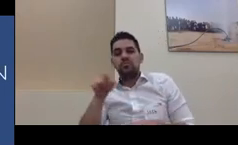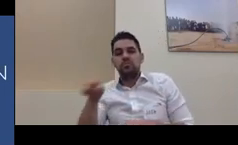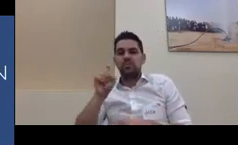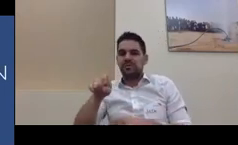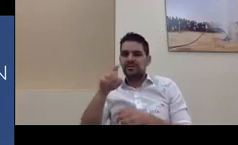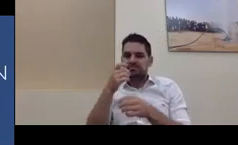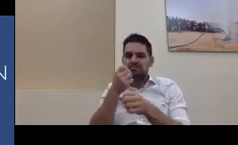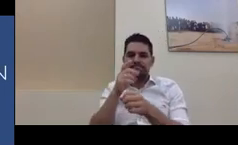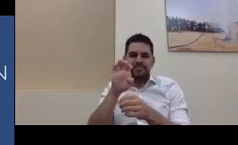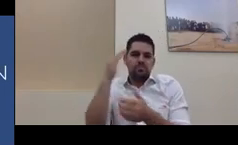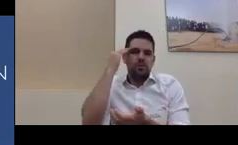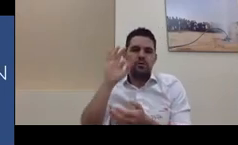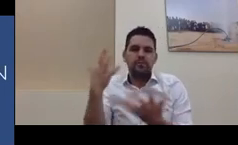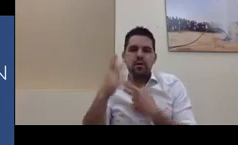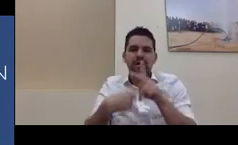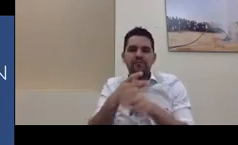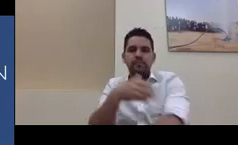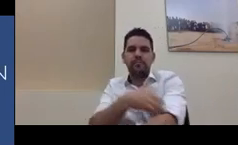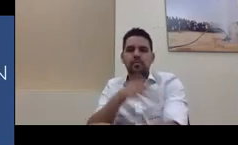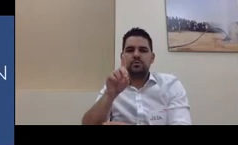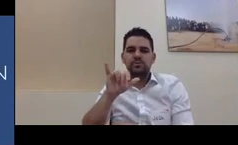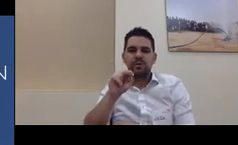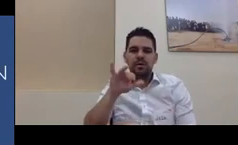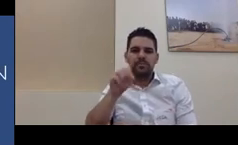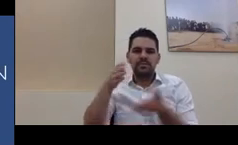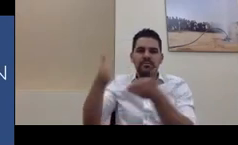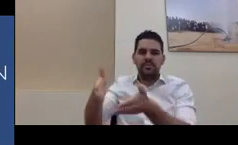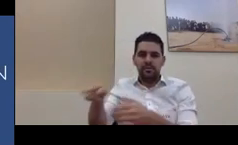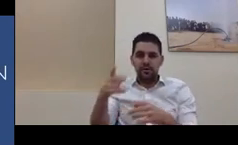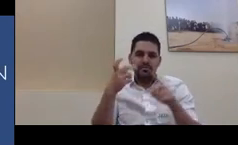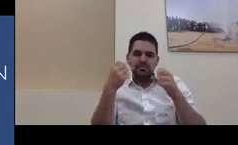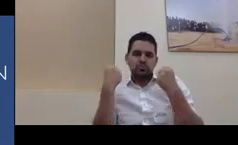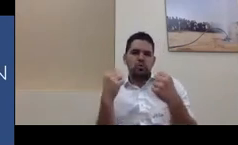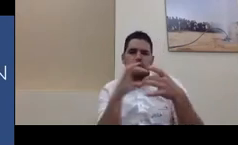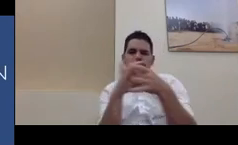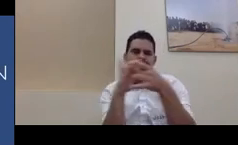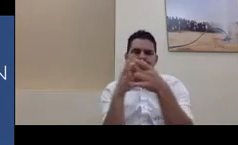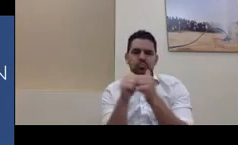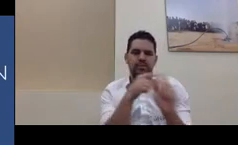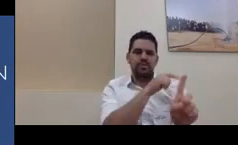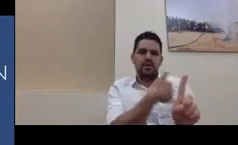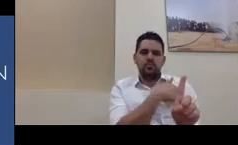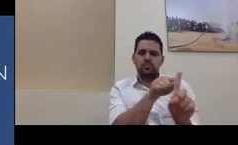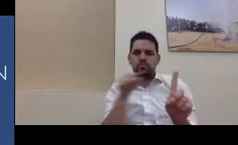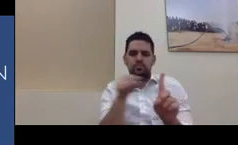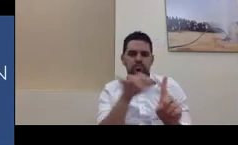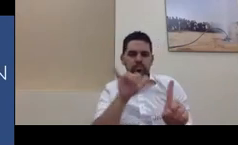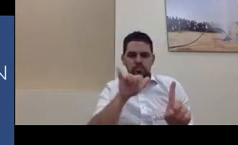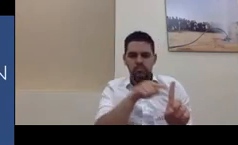Also, be aware of what type of power dynamics are there. There's a strong relationship with attitudes